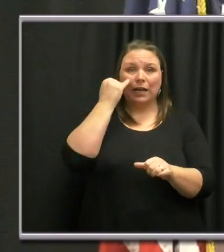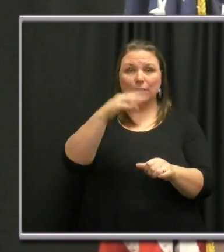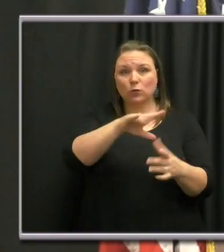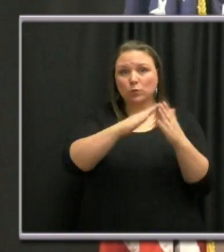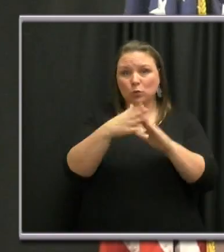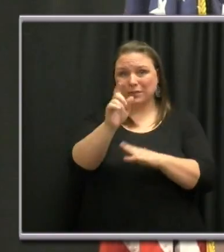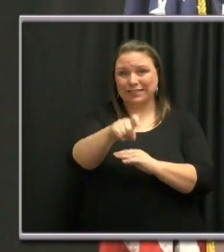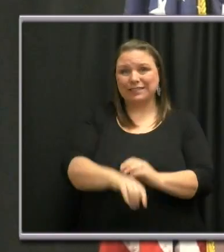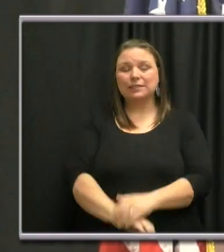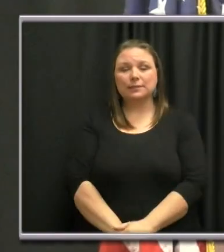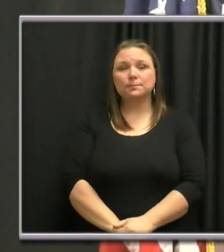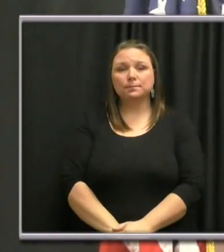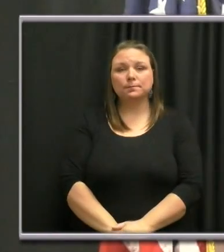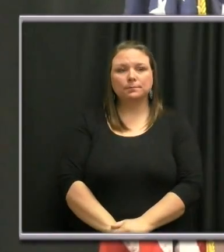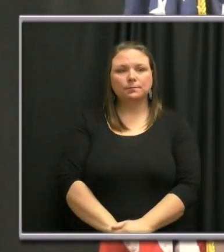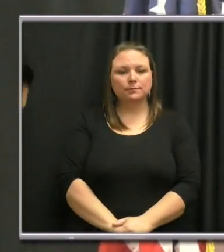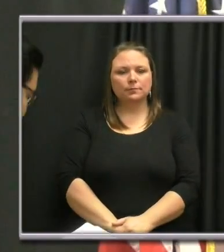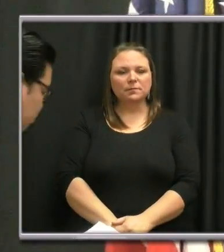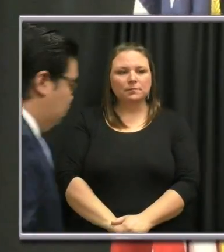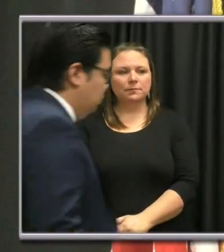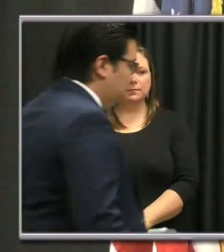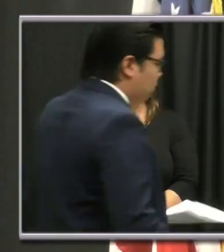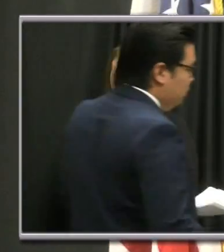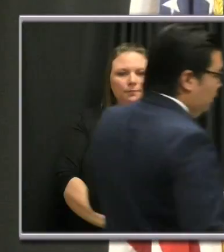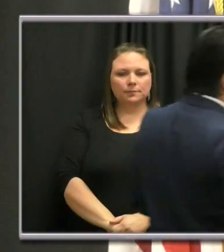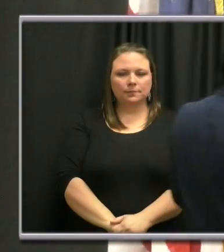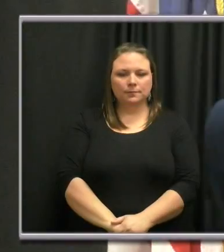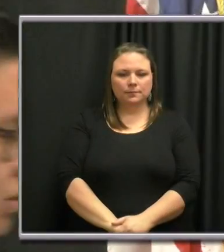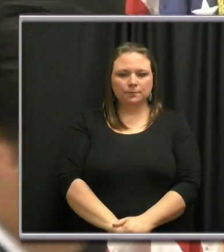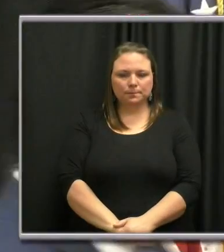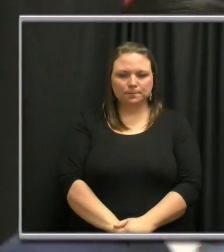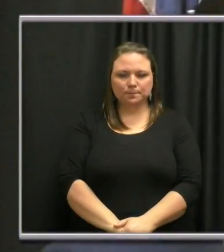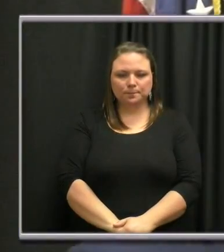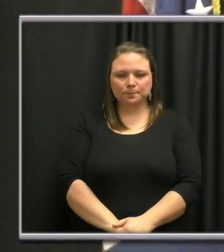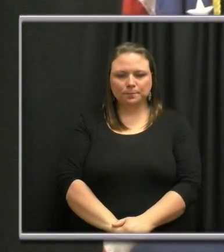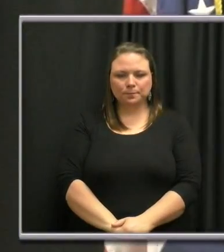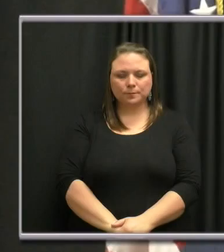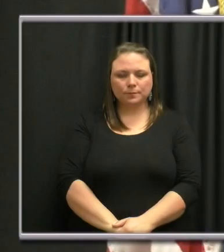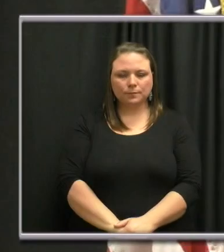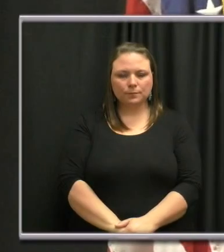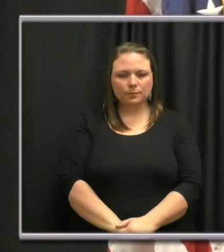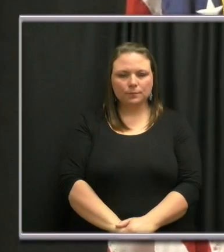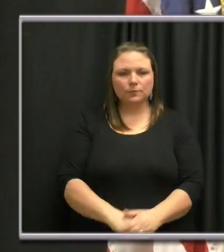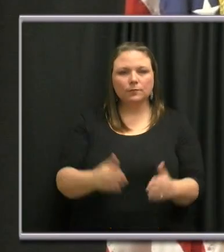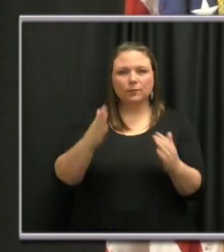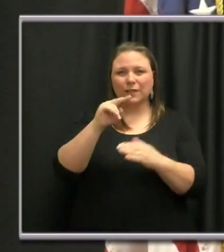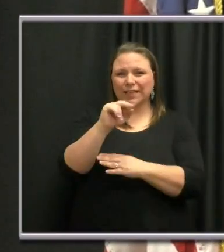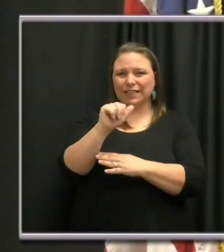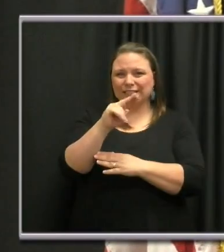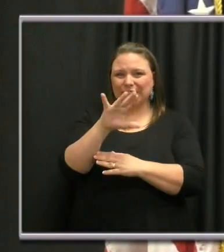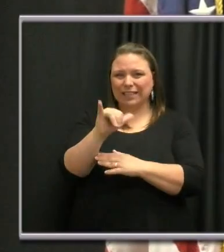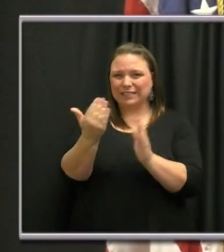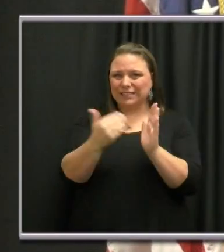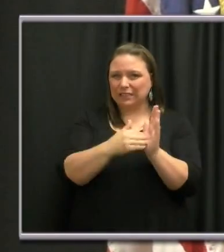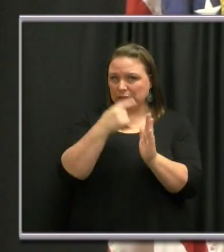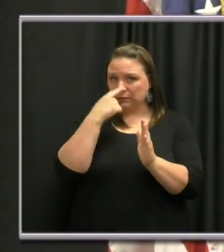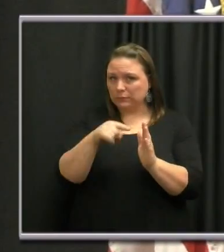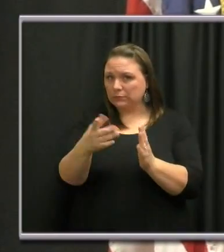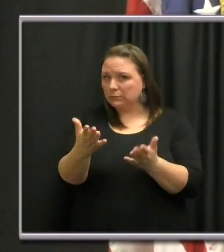WE'RE DOING AND WE'LL WE'LL KEEP DOING THEM- AS LONG AS THE